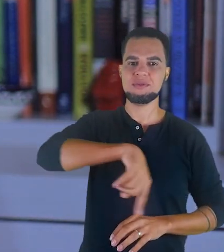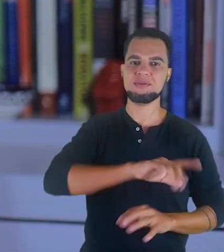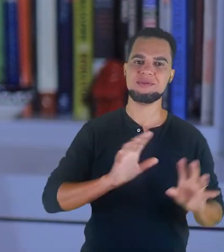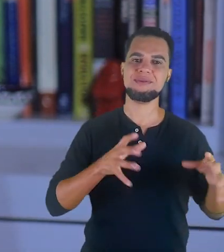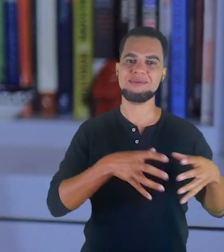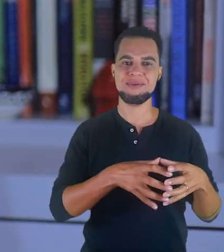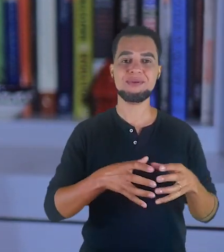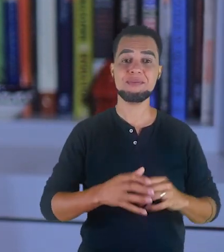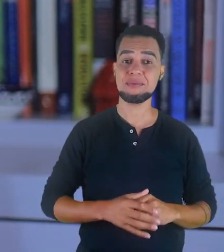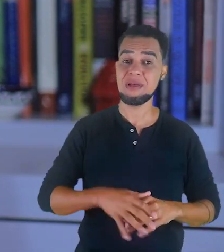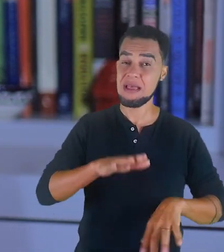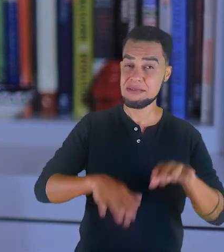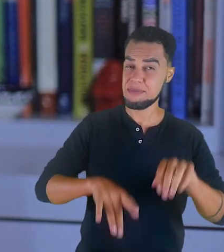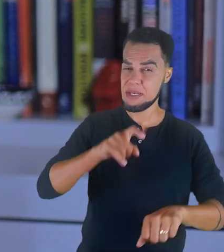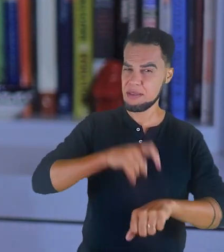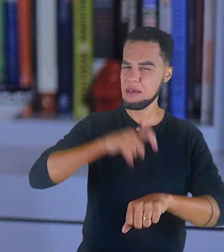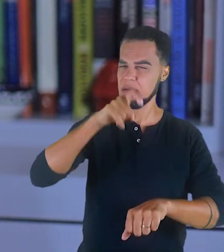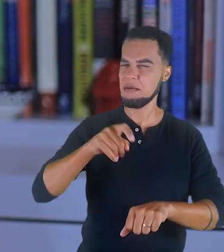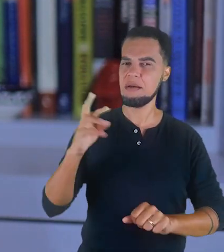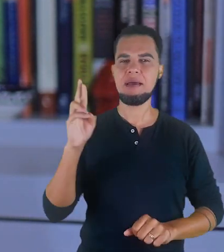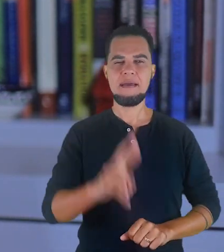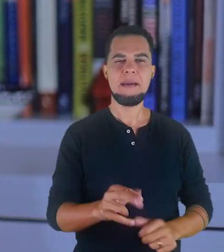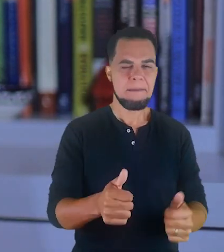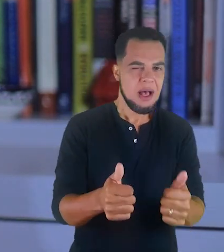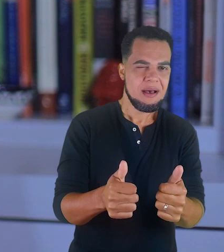Even if at some point it may provide an immediate result,